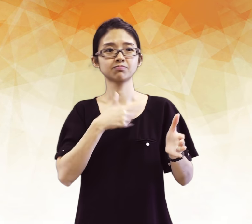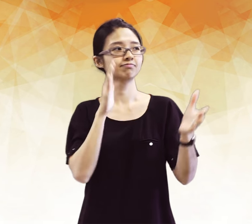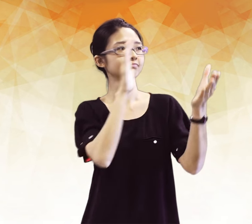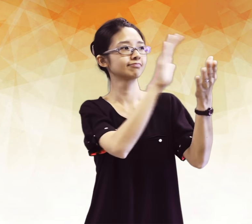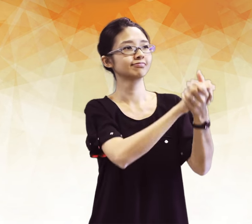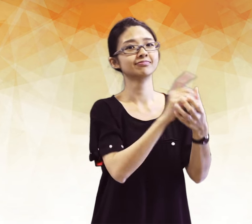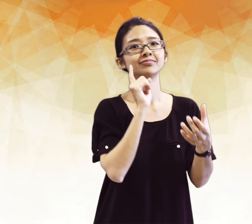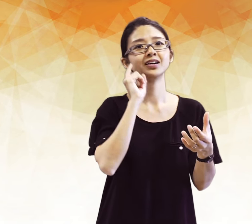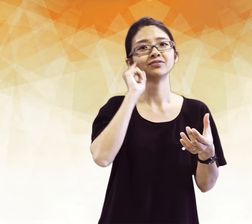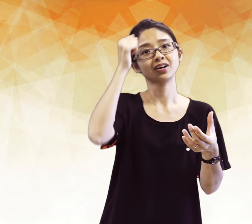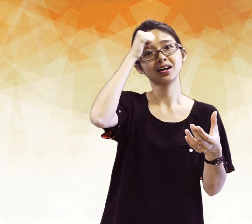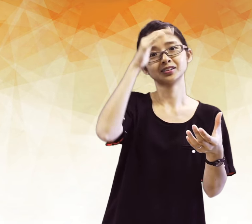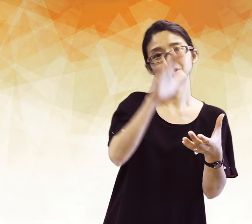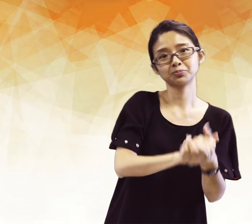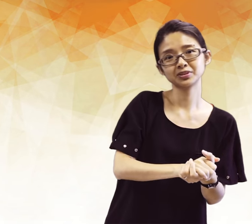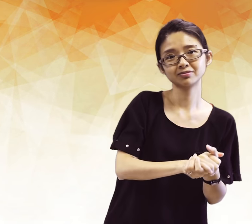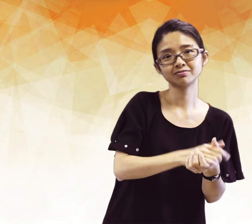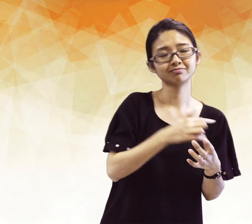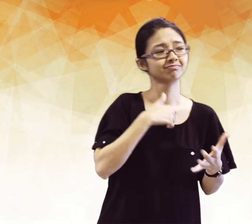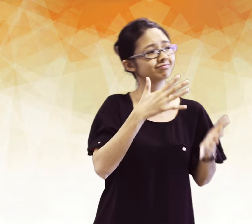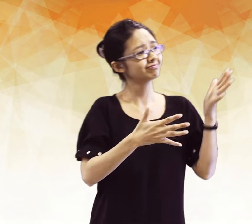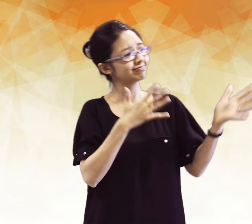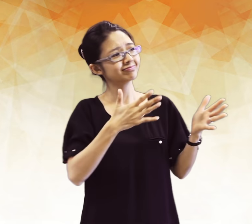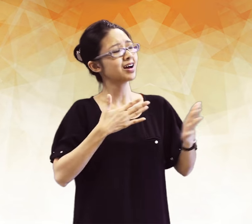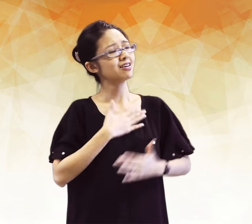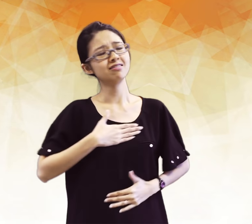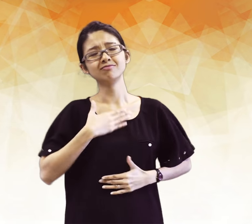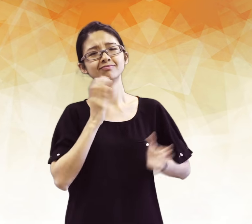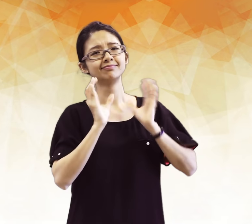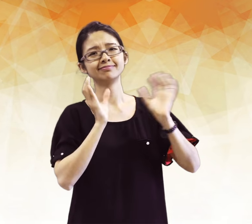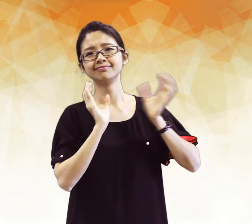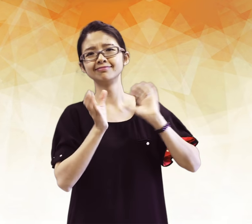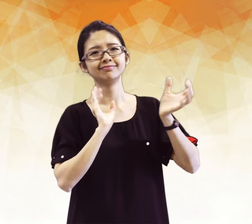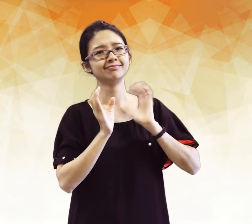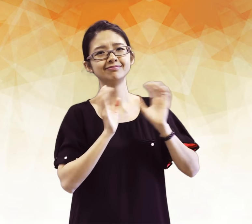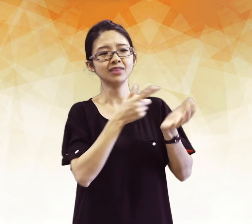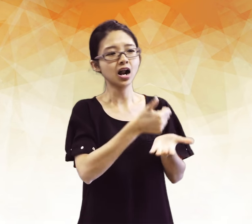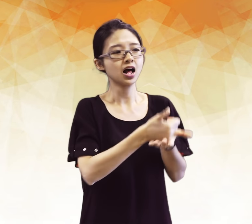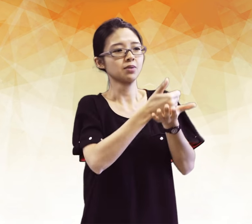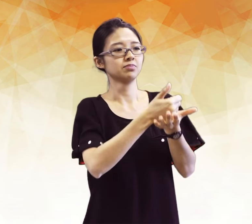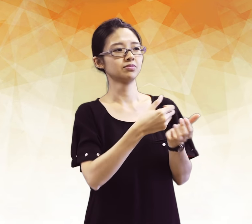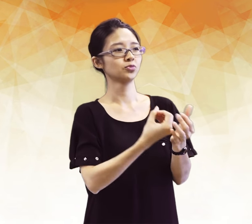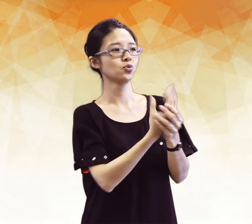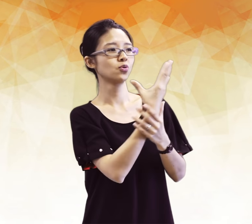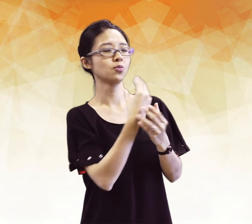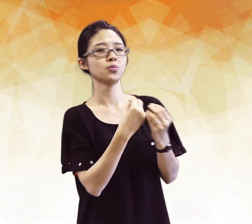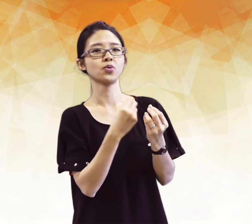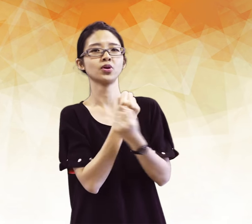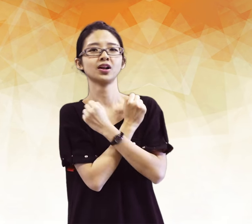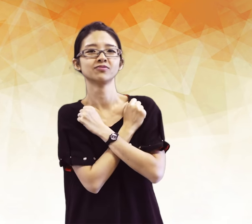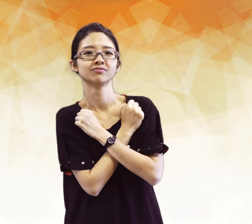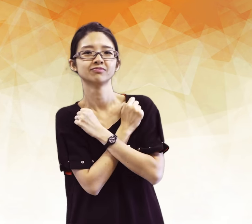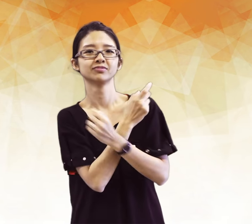I am married to my Deaf husband. We really enjoyed chatting each other. It helped us grow more loving towards each other, making our relationship strong.